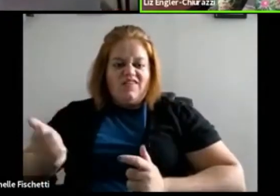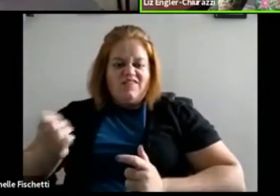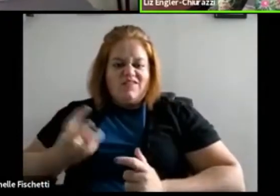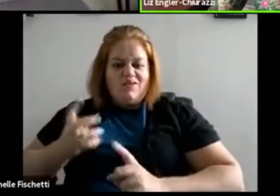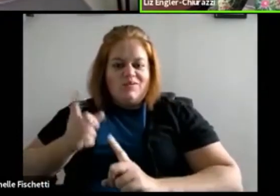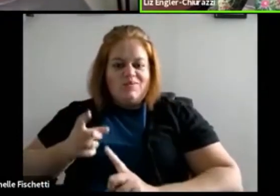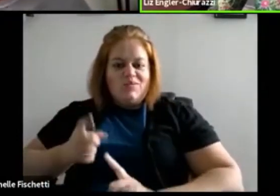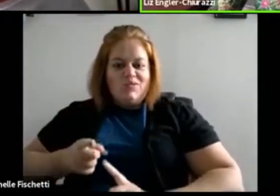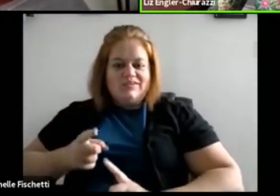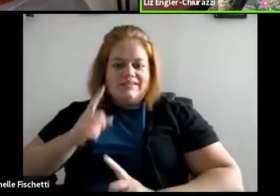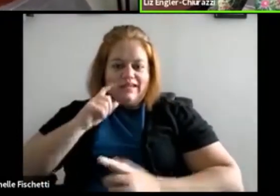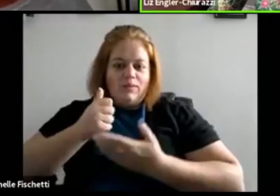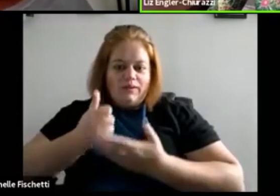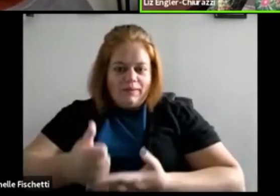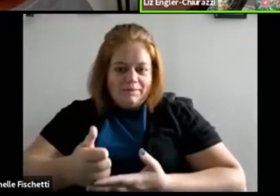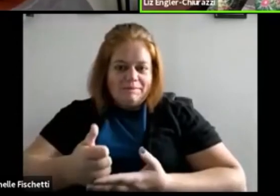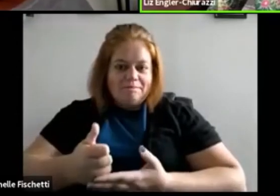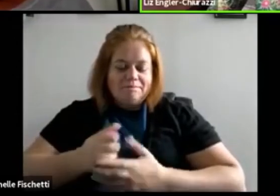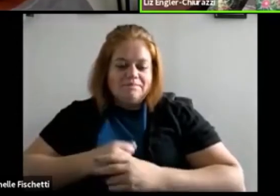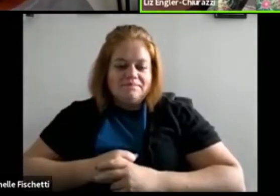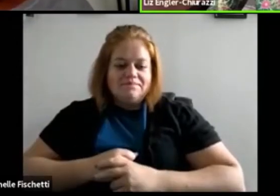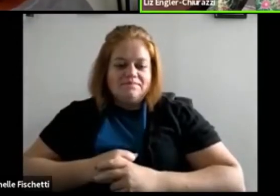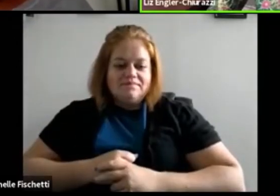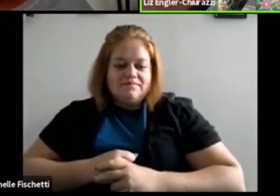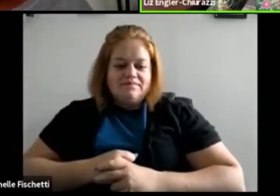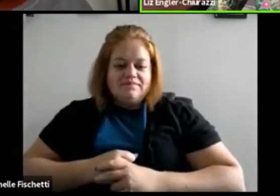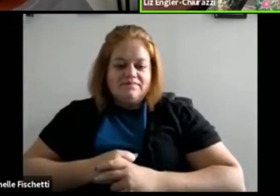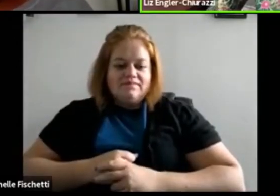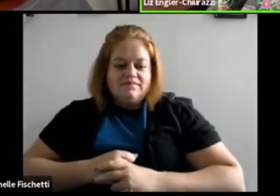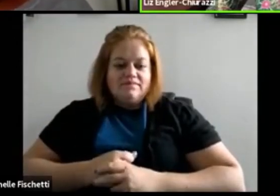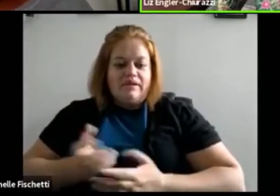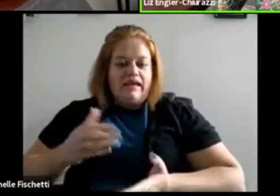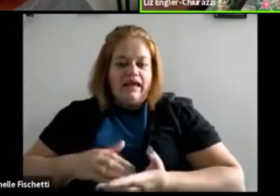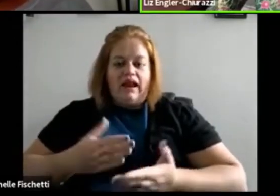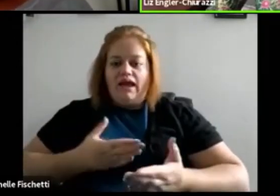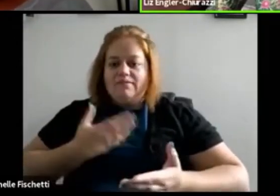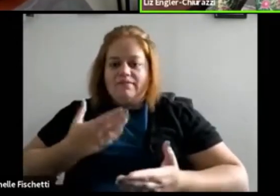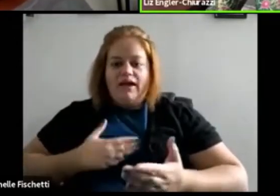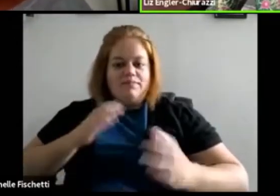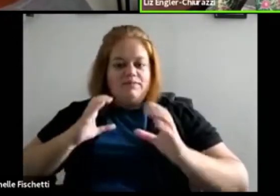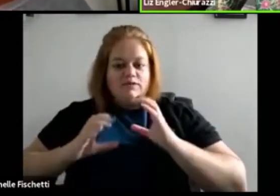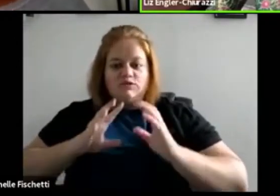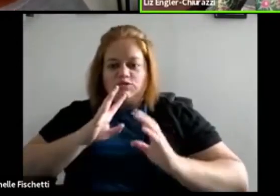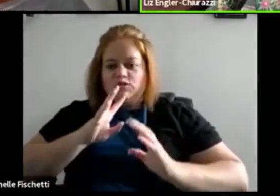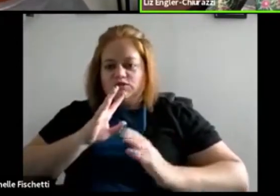be useful and then just put out there that I'm happy to talk in more detail on